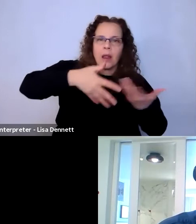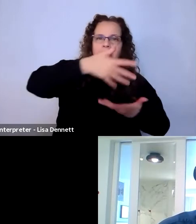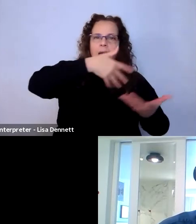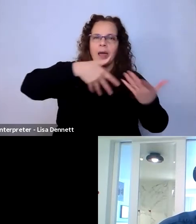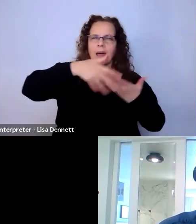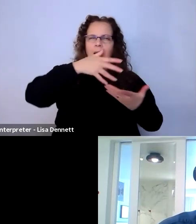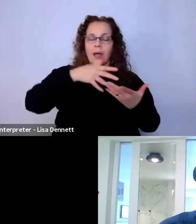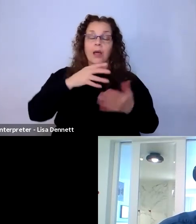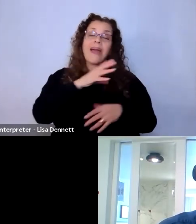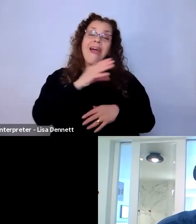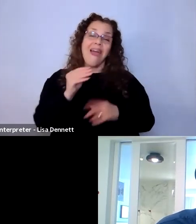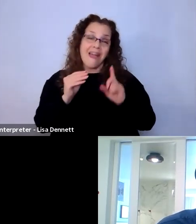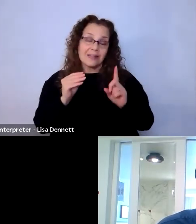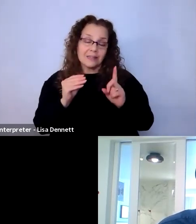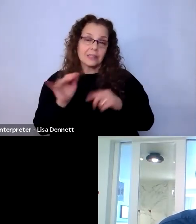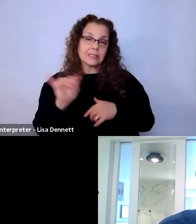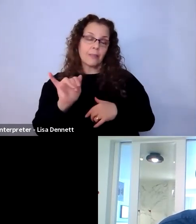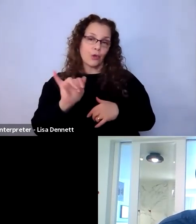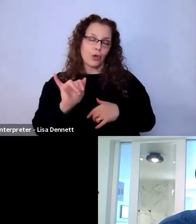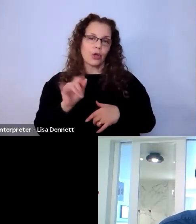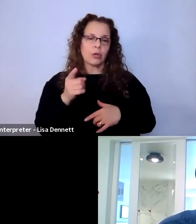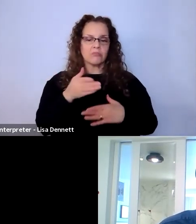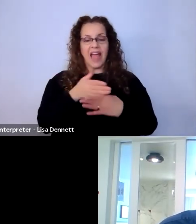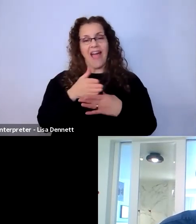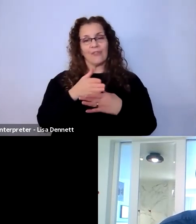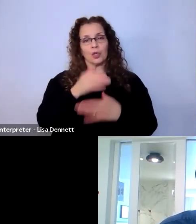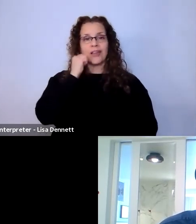On the other side similarly your average everyday designer developer